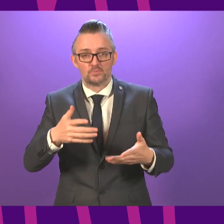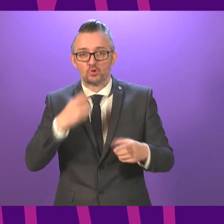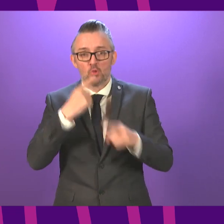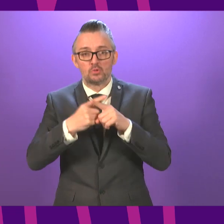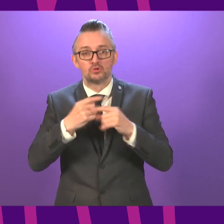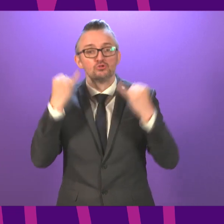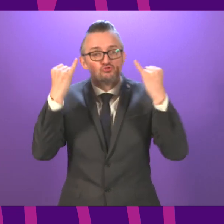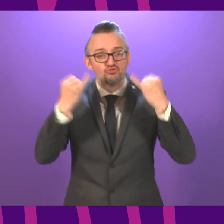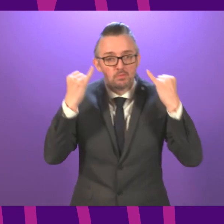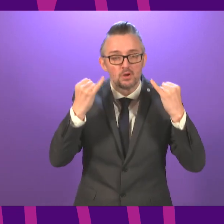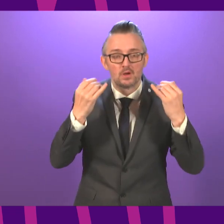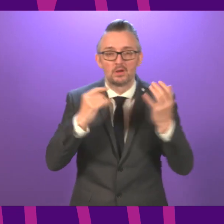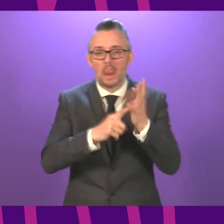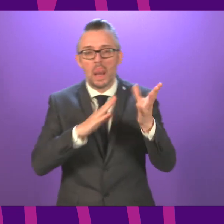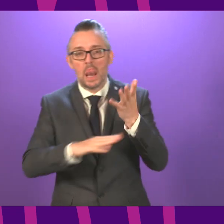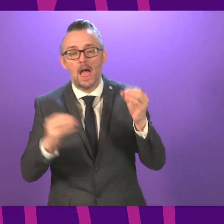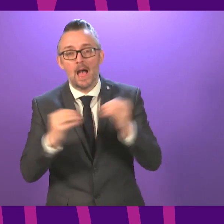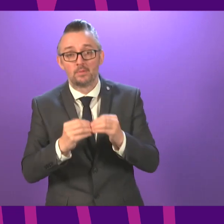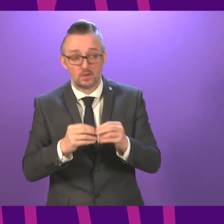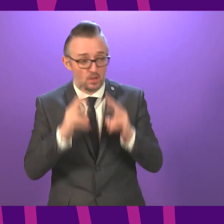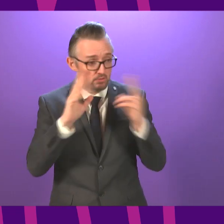facing ruin, it is utterly shameful that that is the response of the Scottish Conservatives.